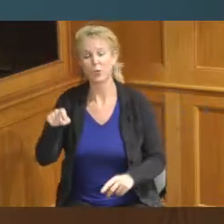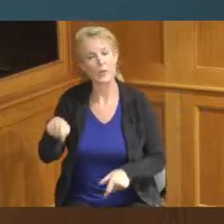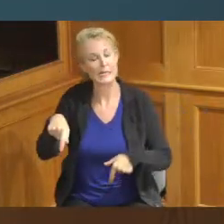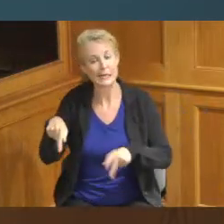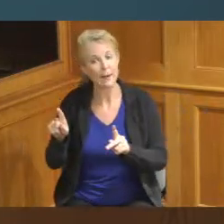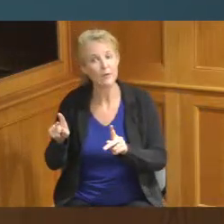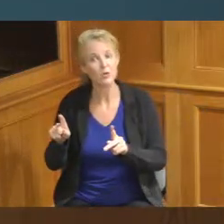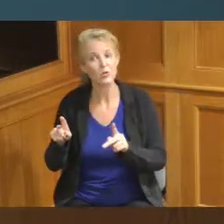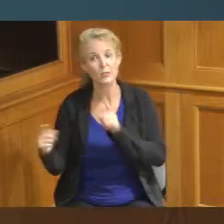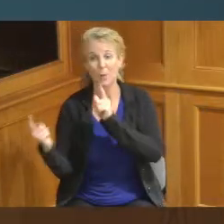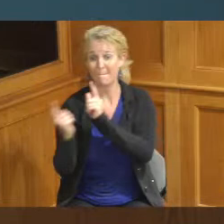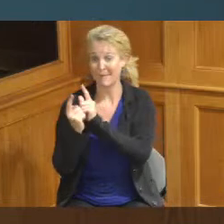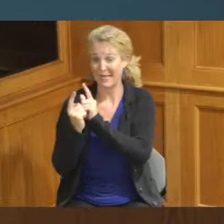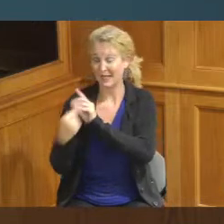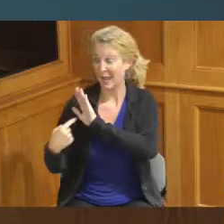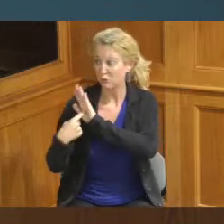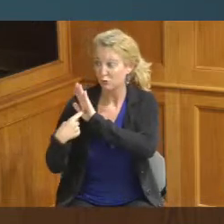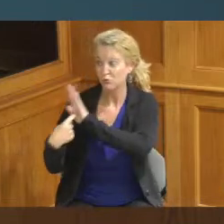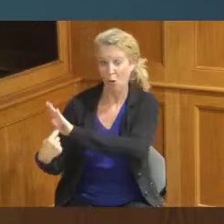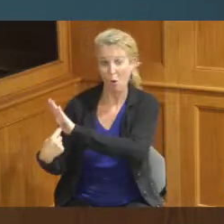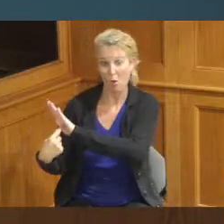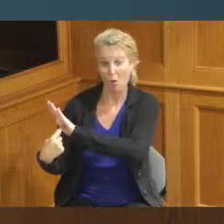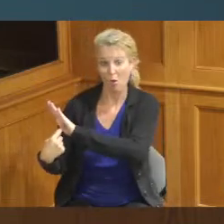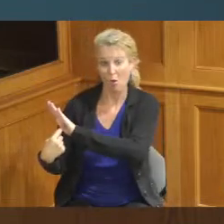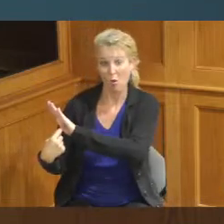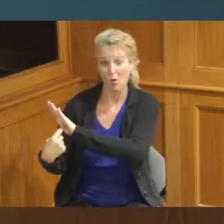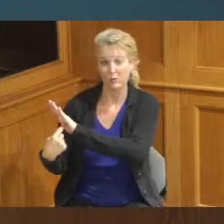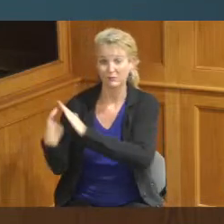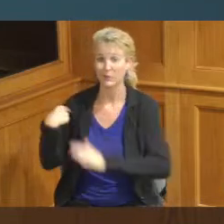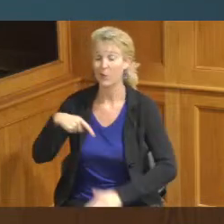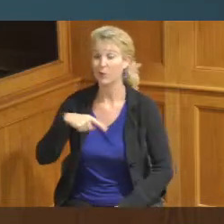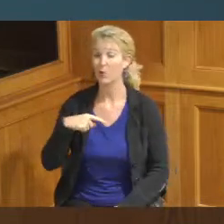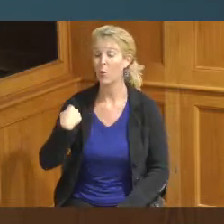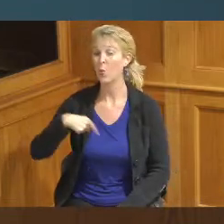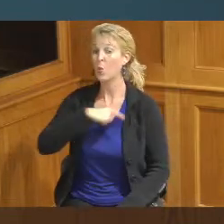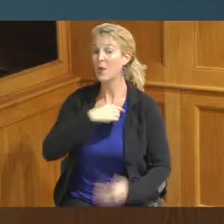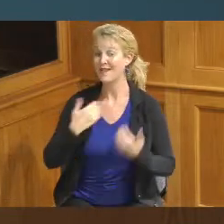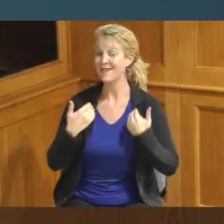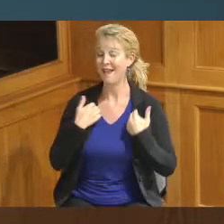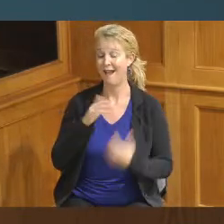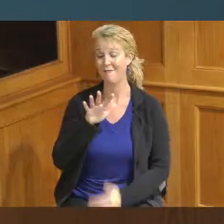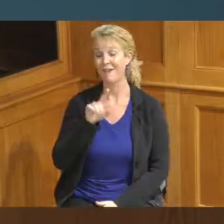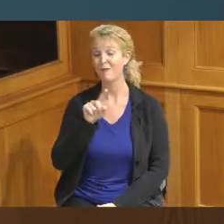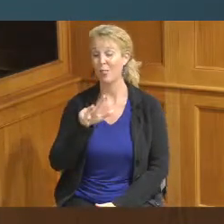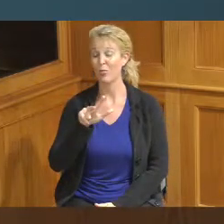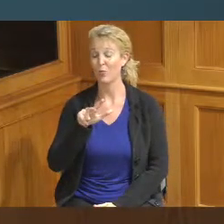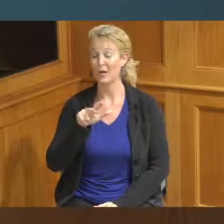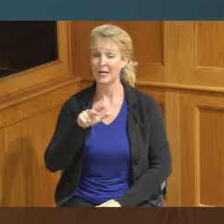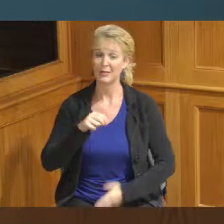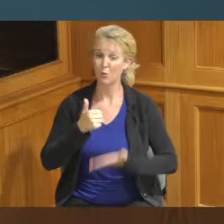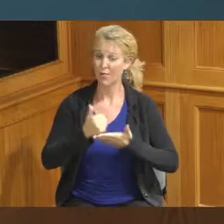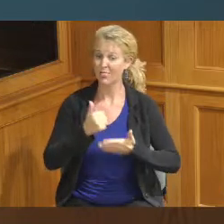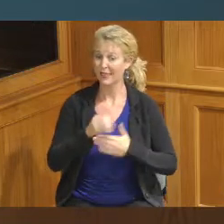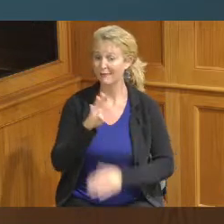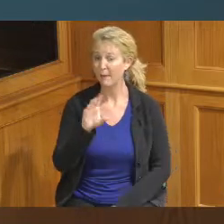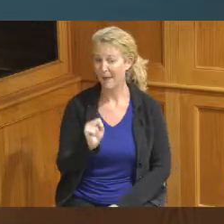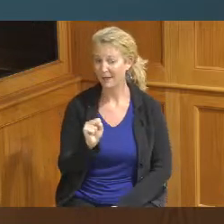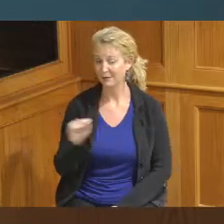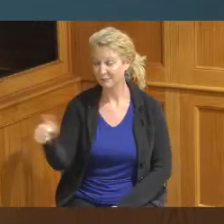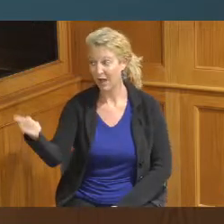to meet with them no one has a 513Relief bus that's helped over two 12,000 people $90 million